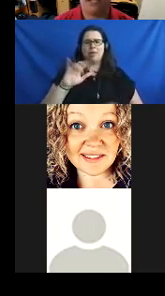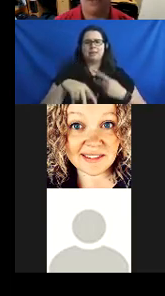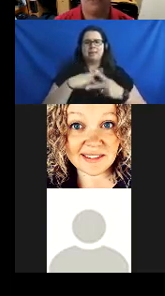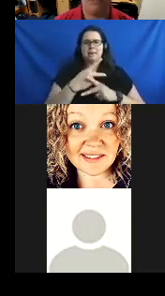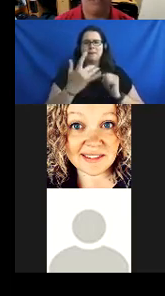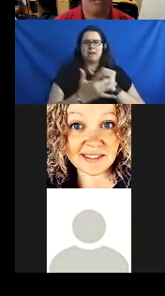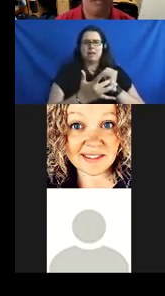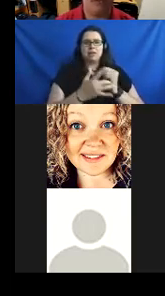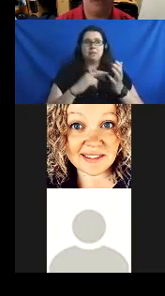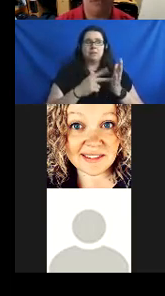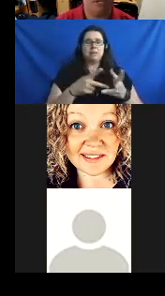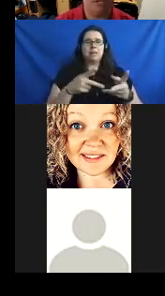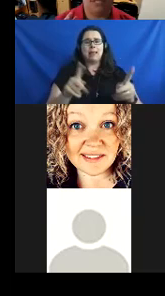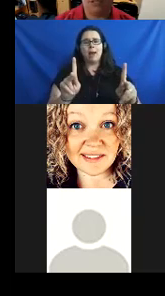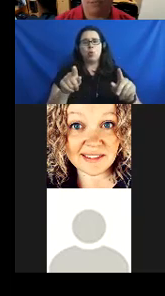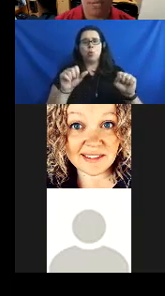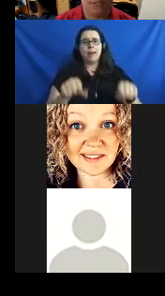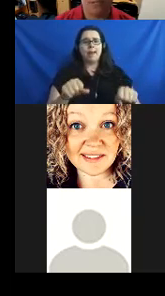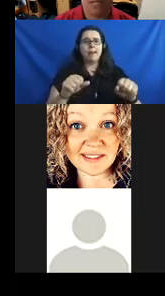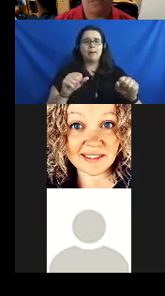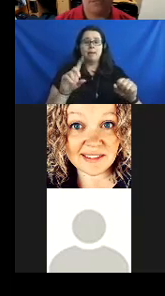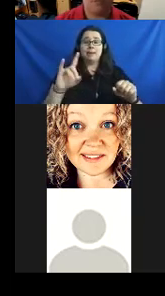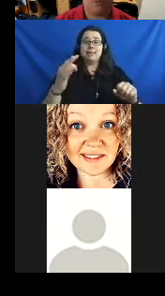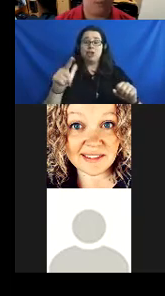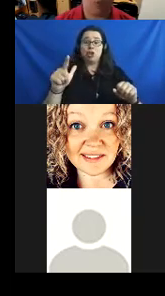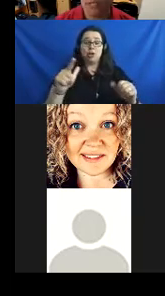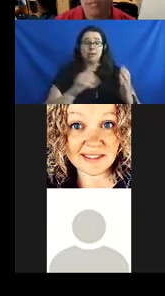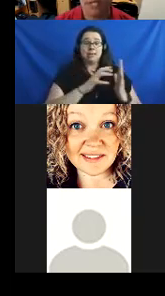TO TAKE EITHER A DIGITAL PAGE OF TEXT OR A PRINTED PAGE OF